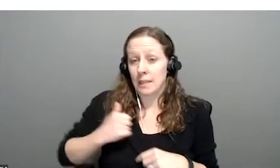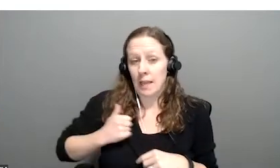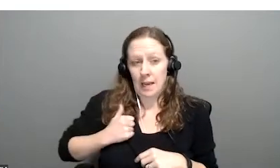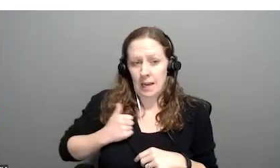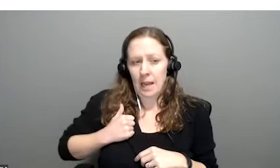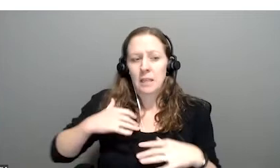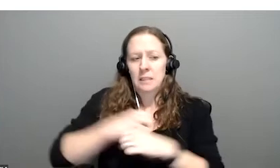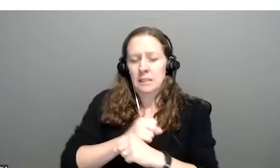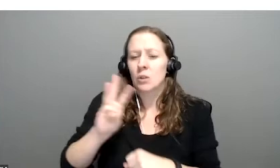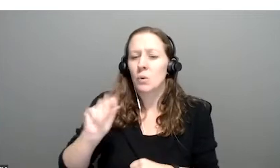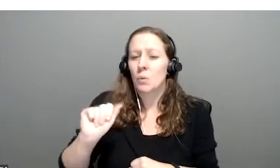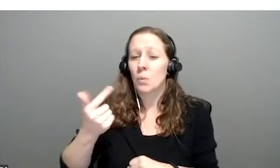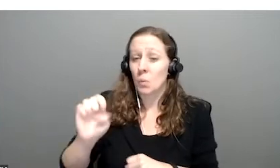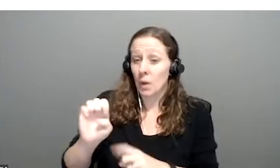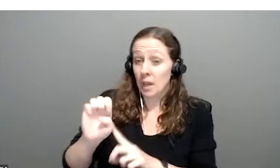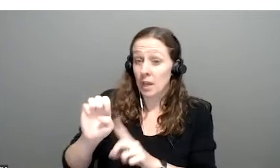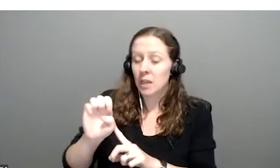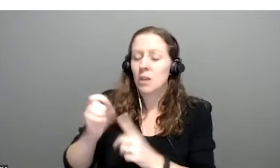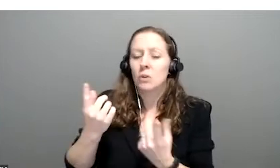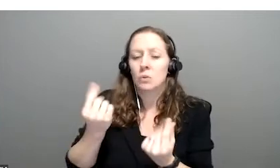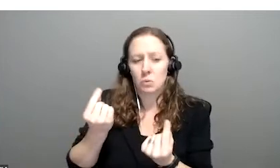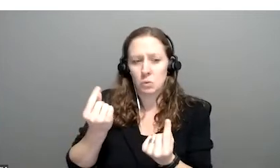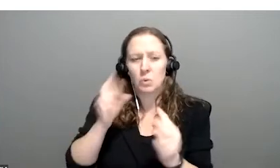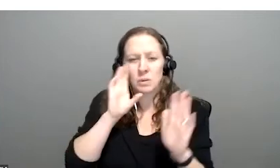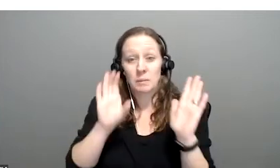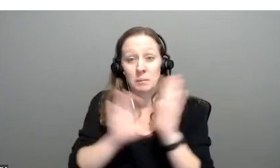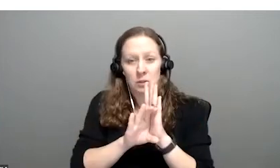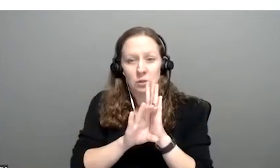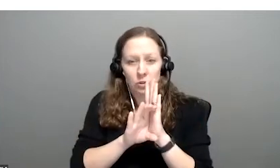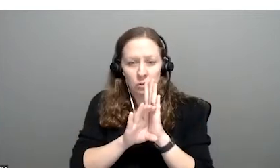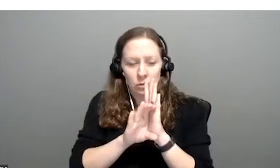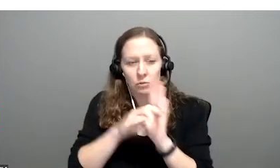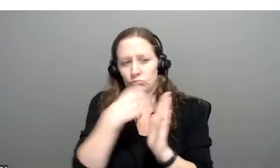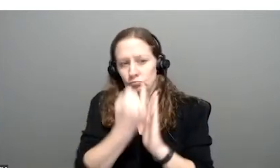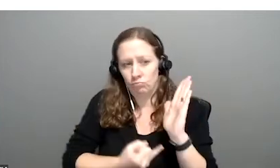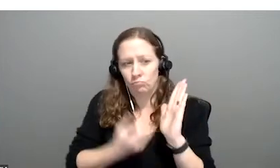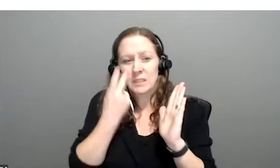WAGE, has created the following diagram that is displayed on the slide. The diagram illustrates